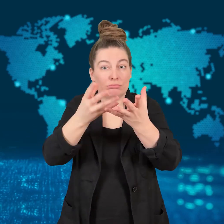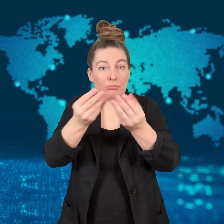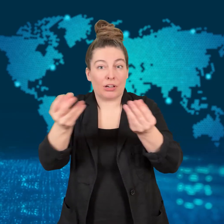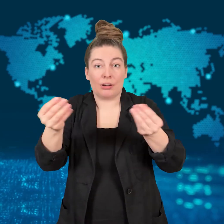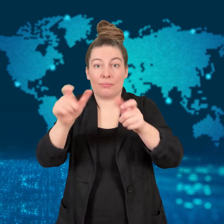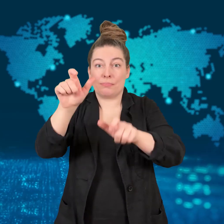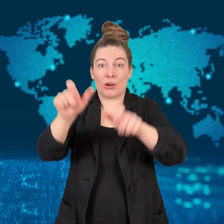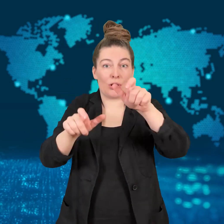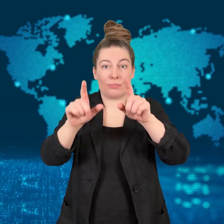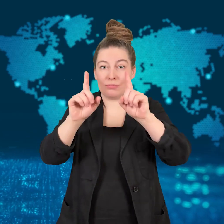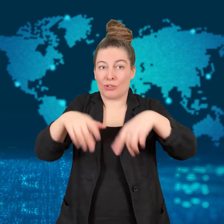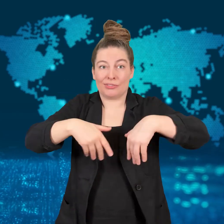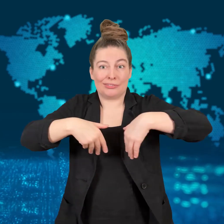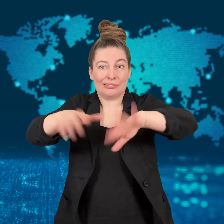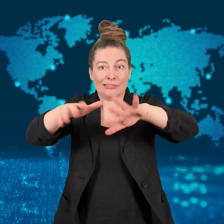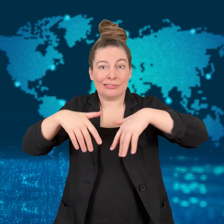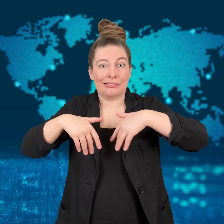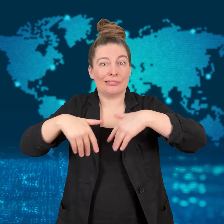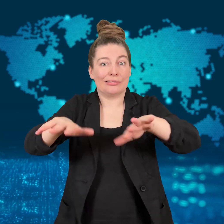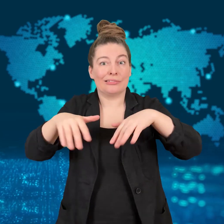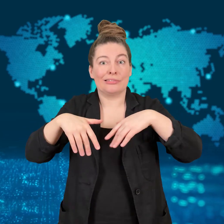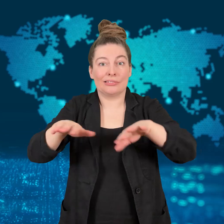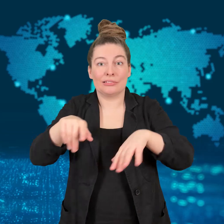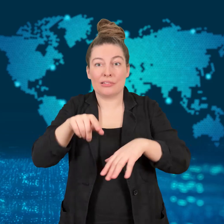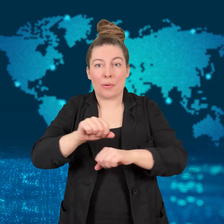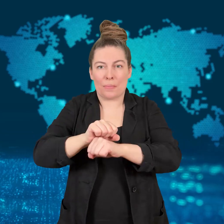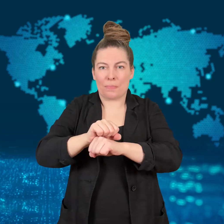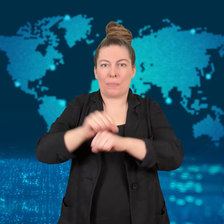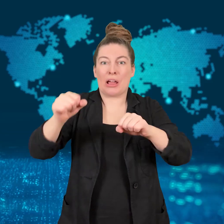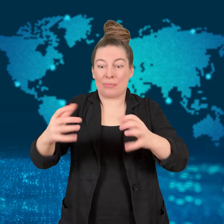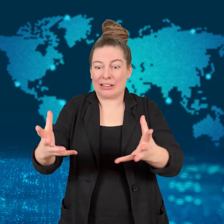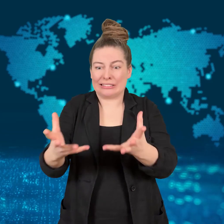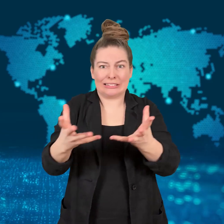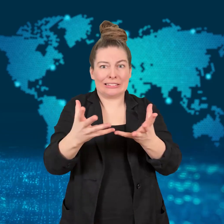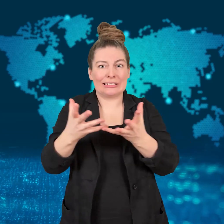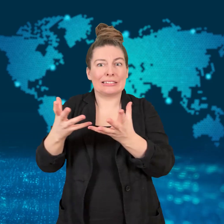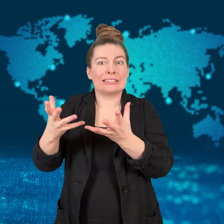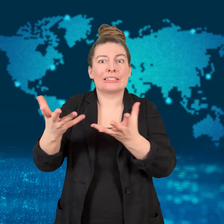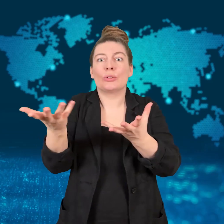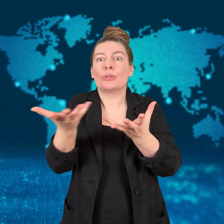at sea because detonating it on site would